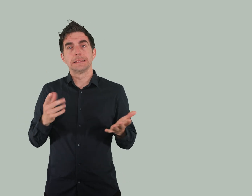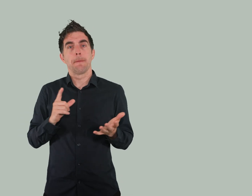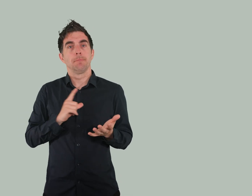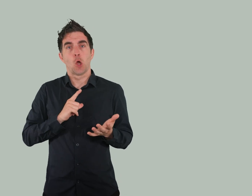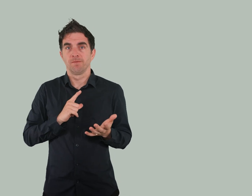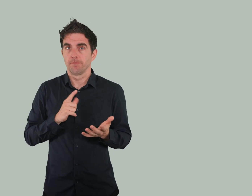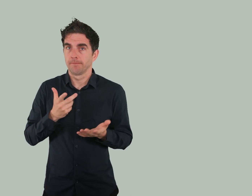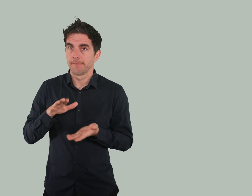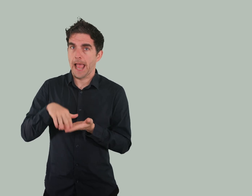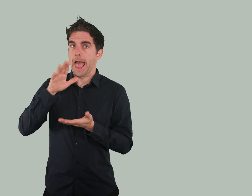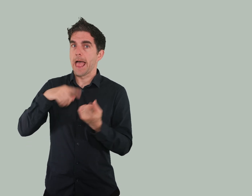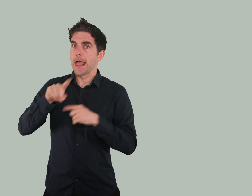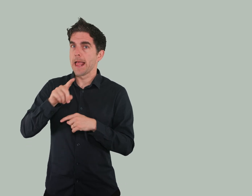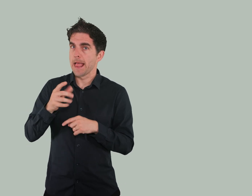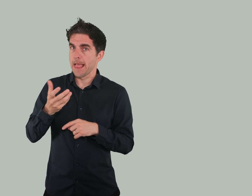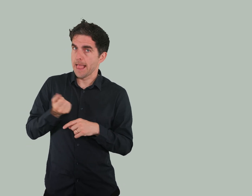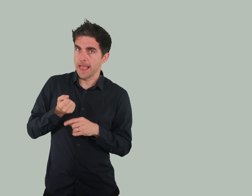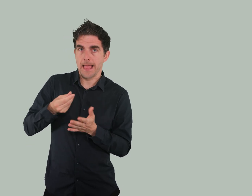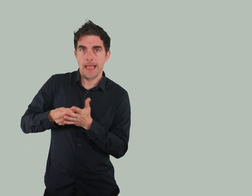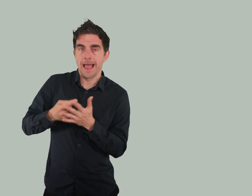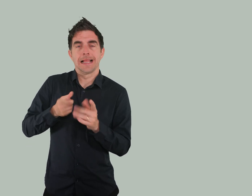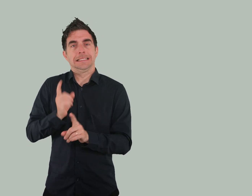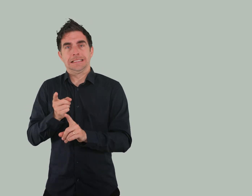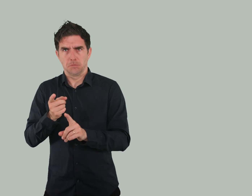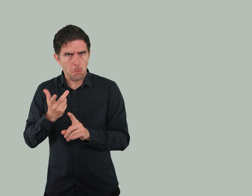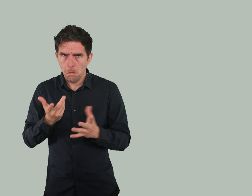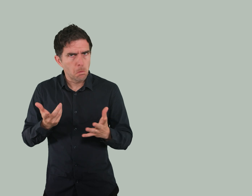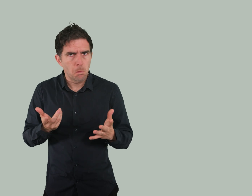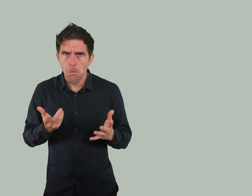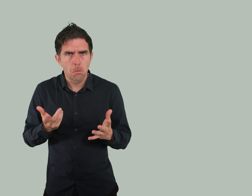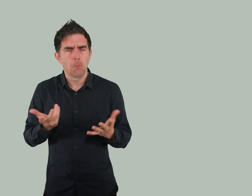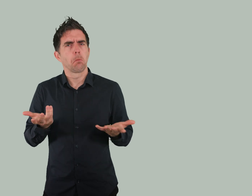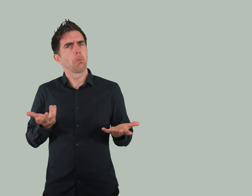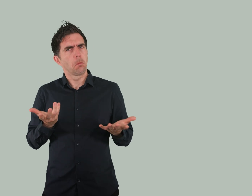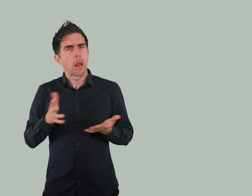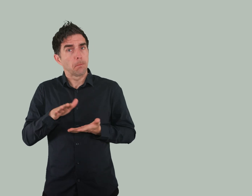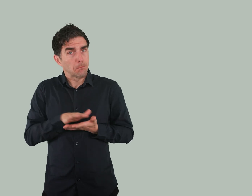those with the highest concentrations of young minimum-wage workers.